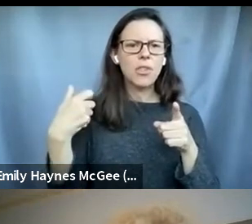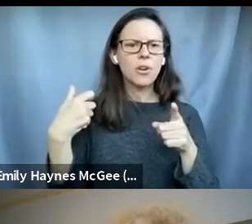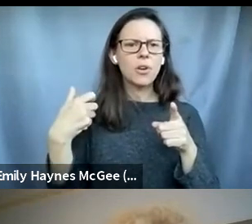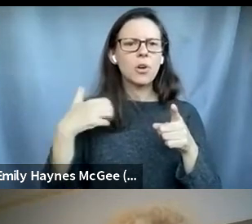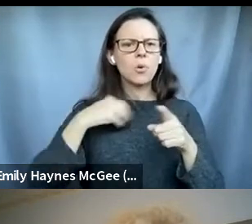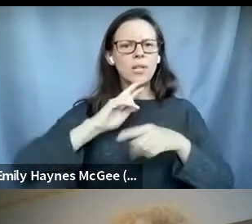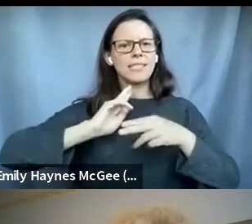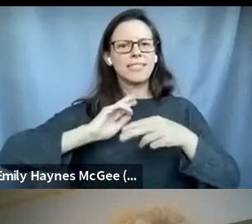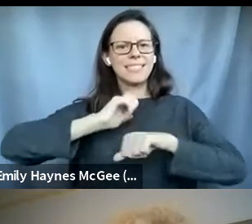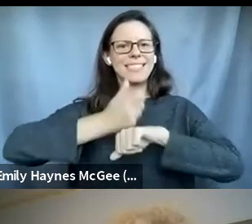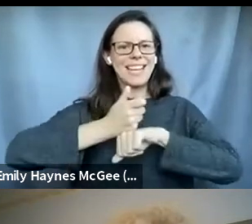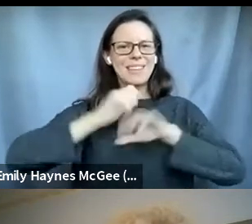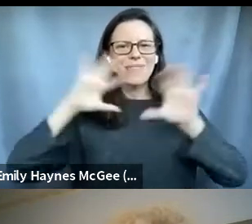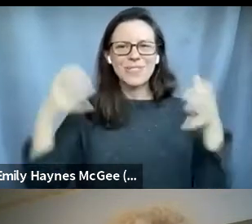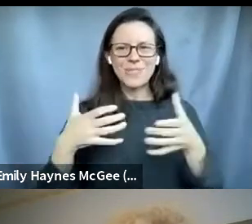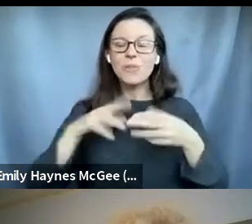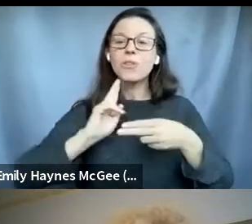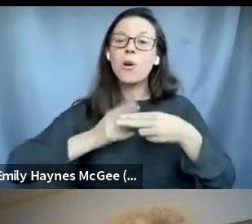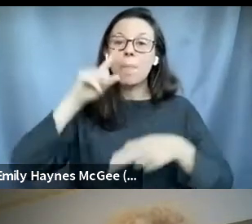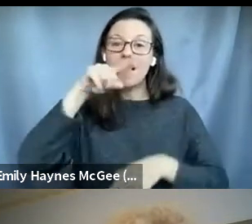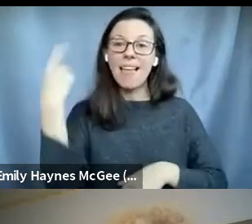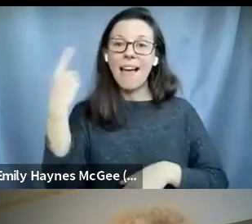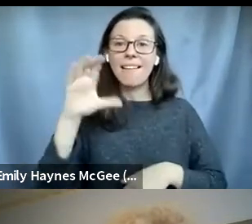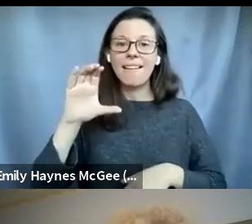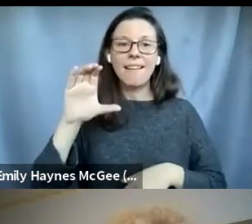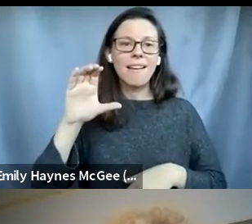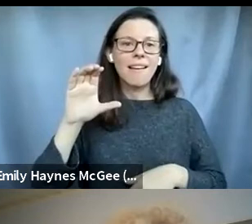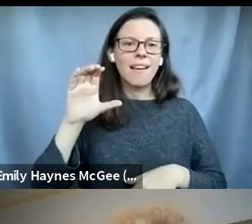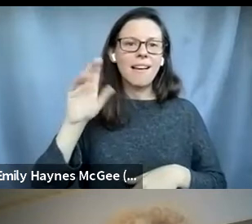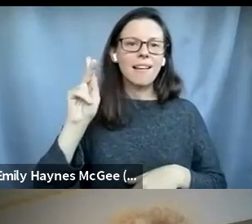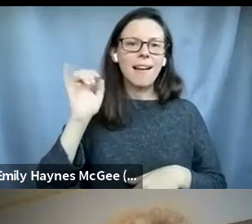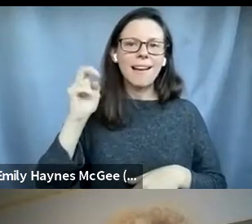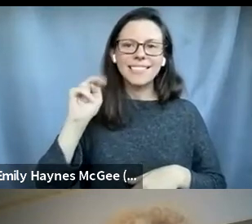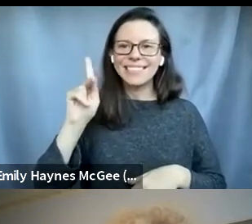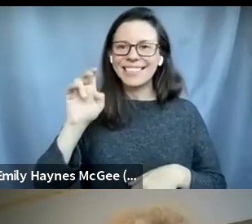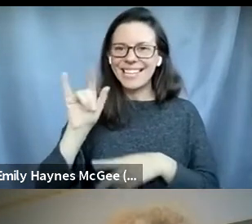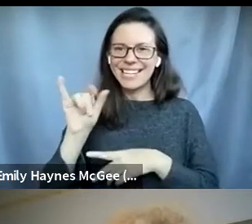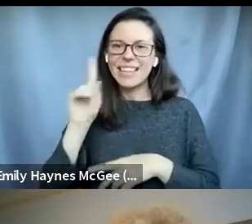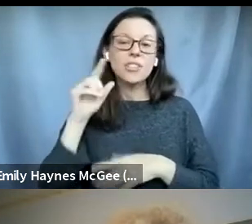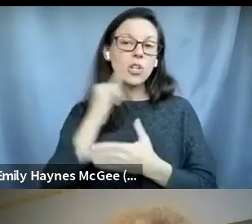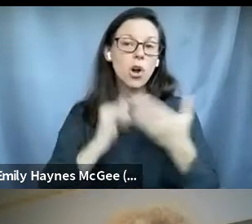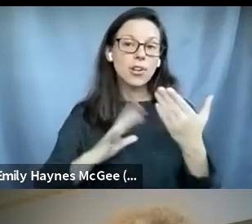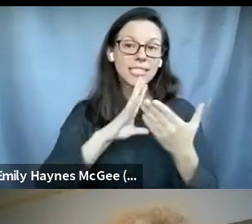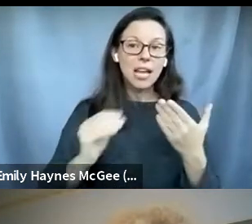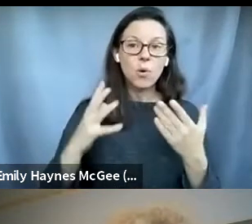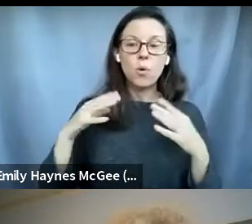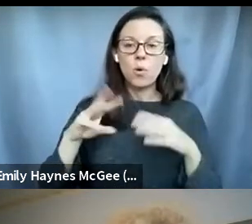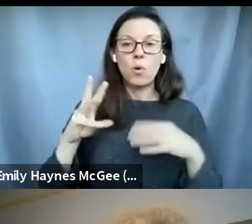Candy which was an arts and wealth initiative in 2017. So there's my information.